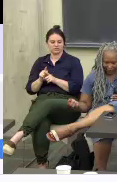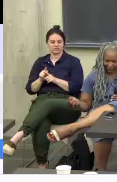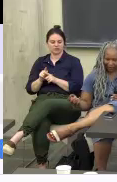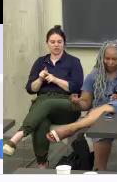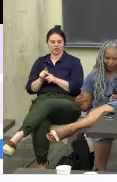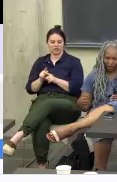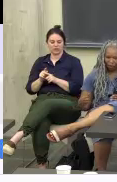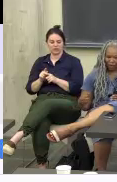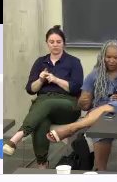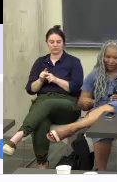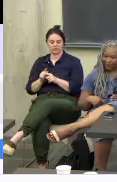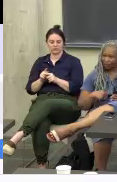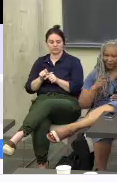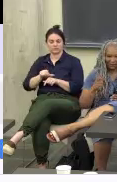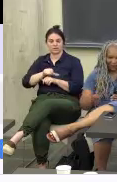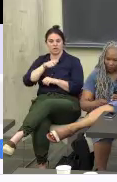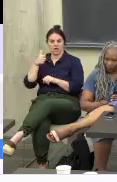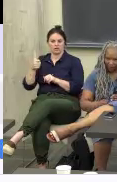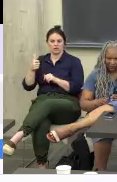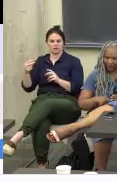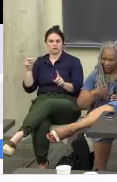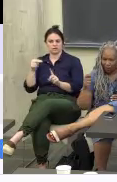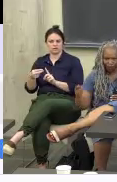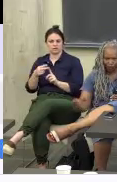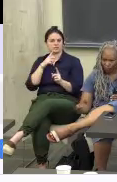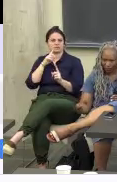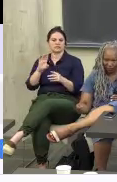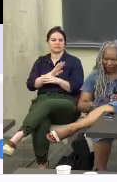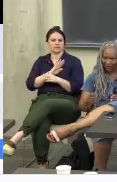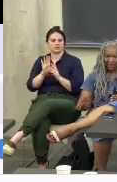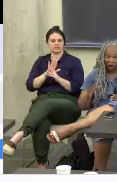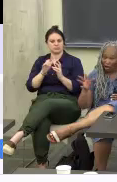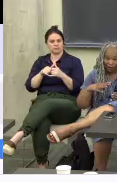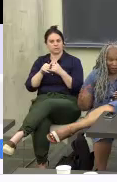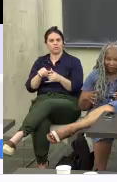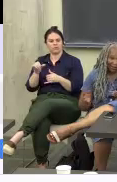forces in terms of what's considered a successful business and how we reward success All of those